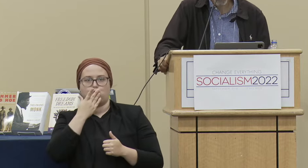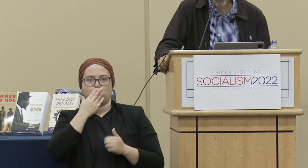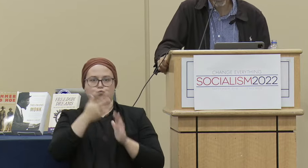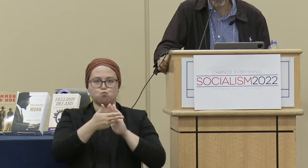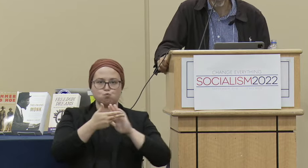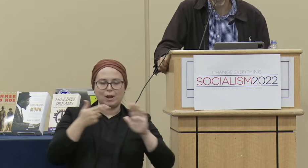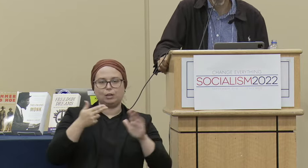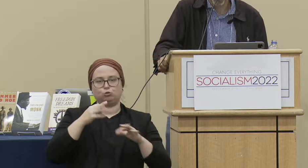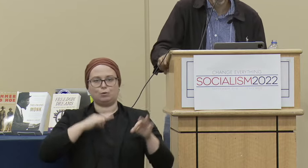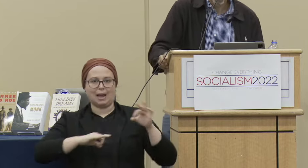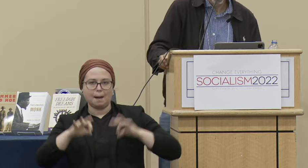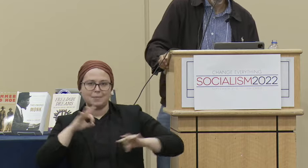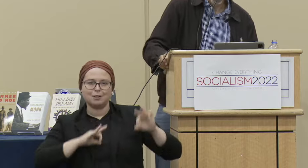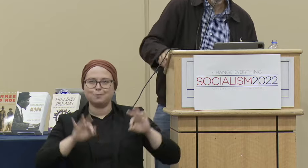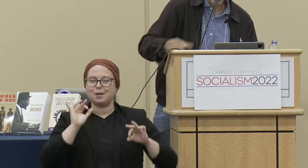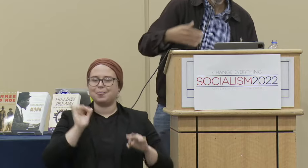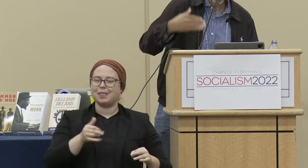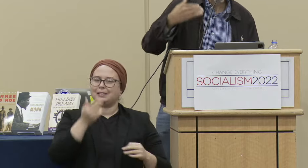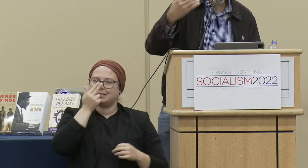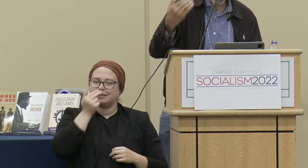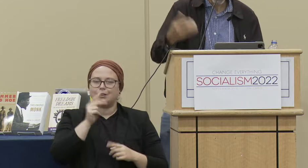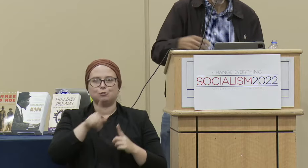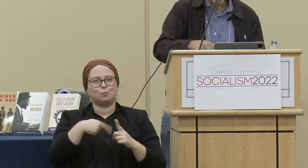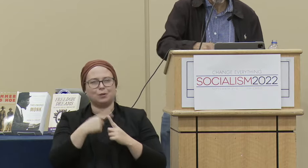non-racial capitalism . That's part of the argument, which is